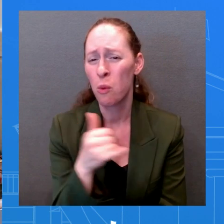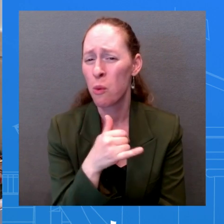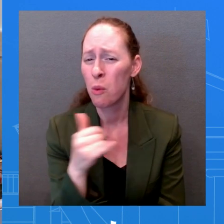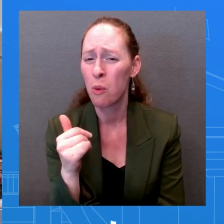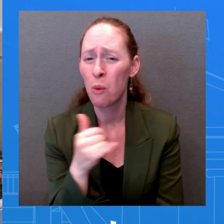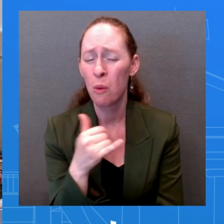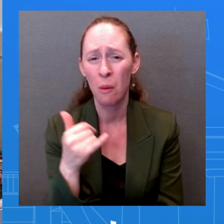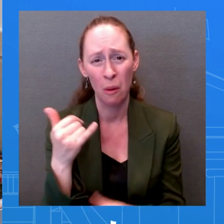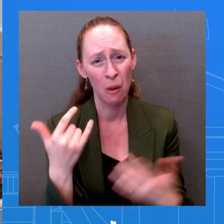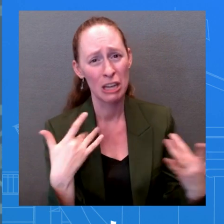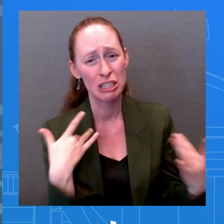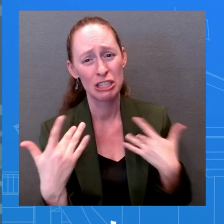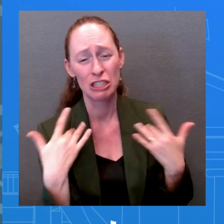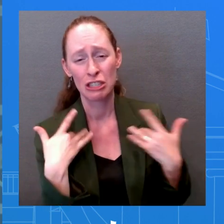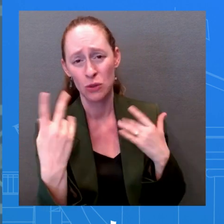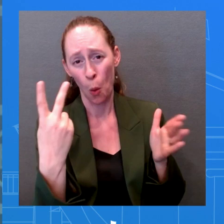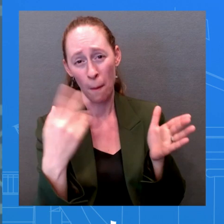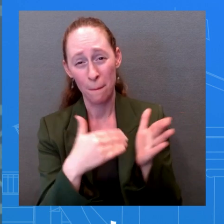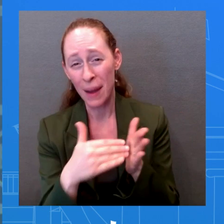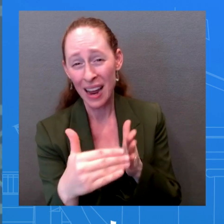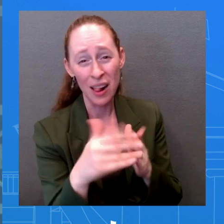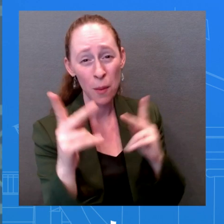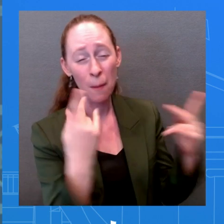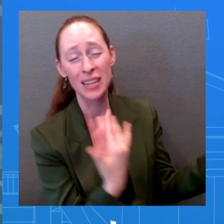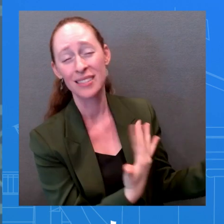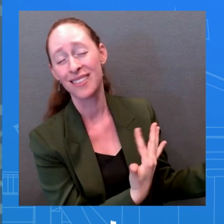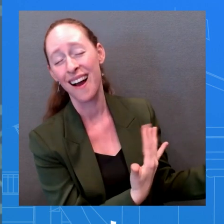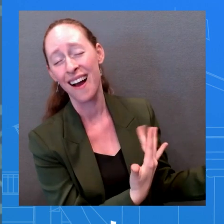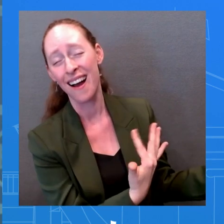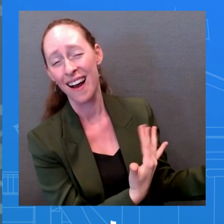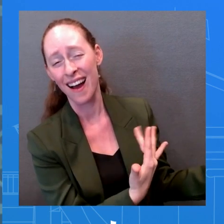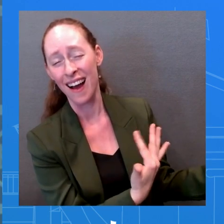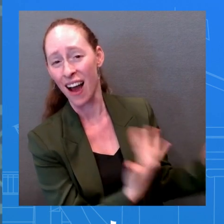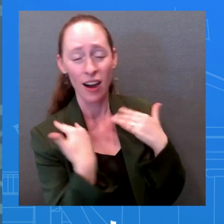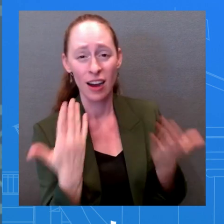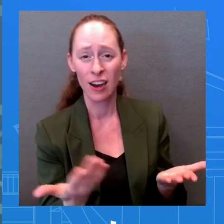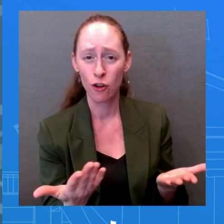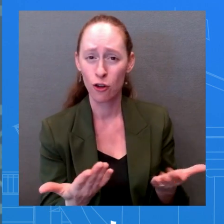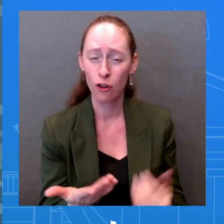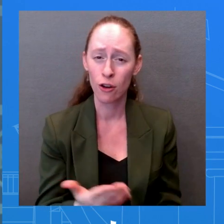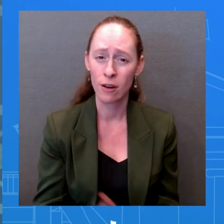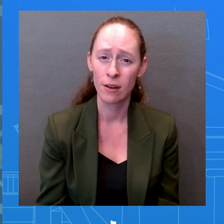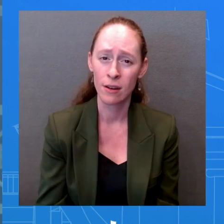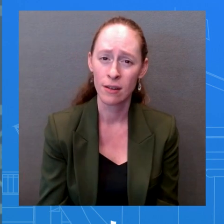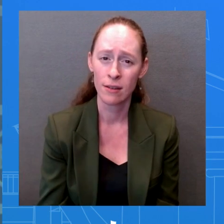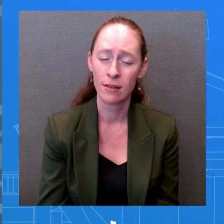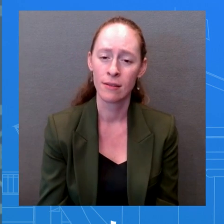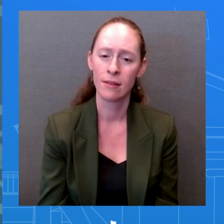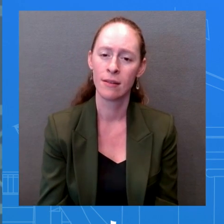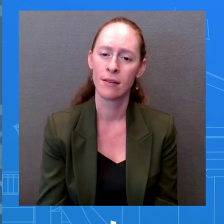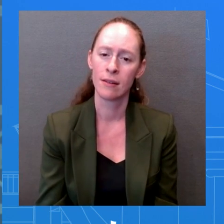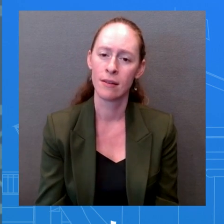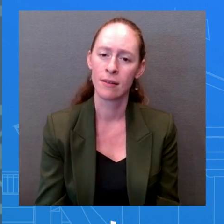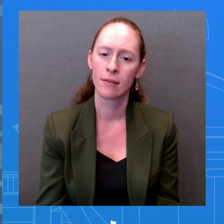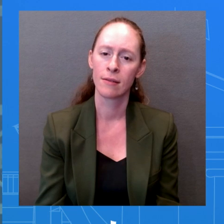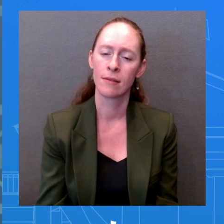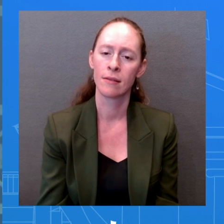Ms. Jean-Pierre: So, you know, we'll say this: Rebuilding the immigration system, especially one that was decimated under the previous administration,